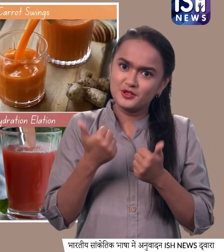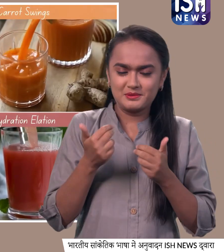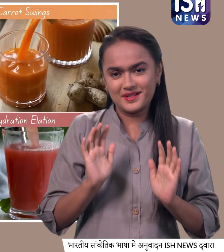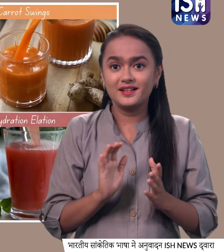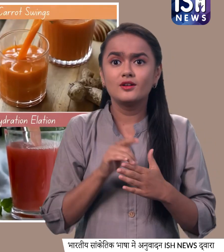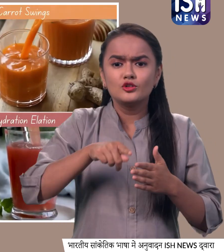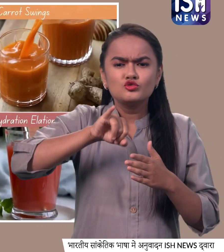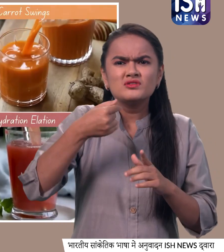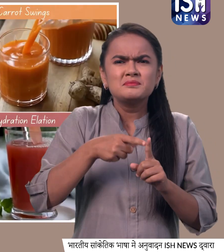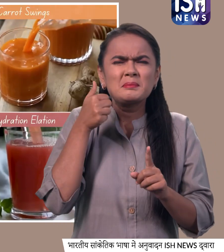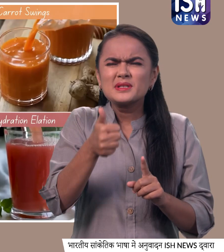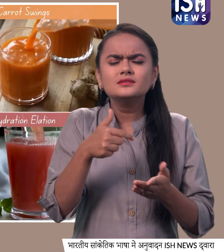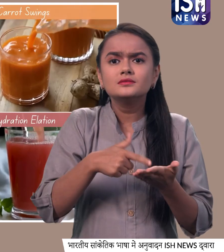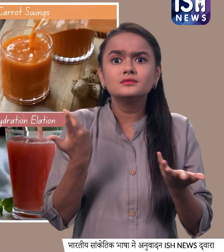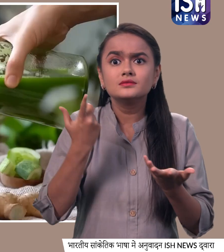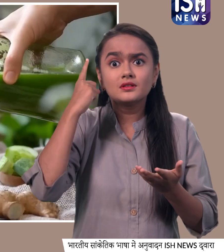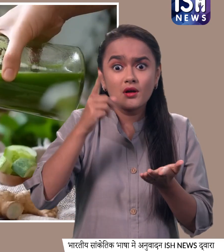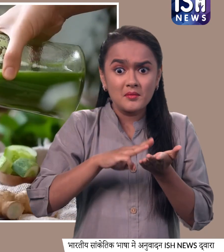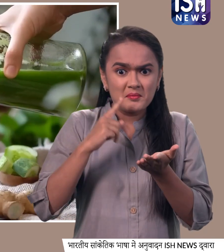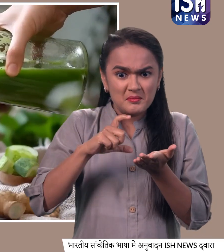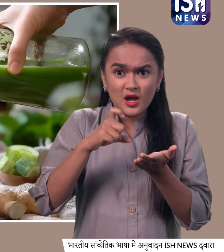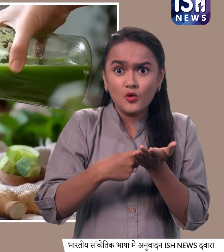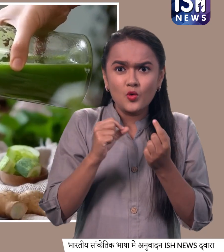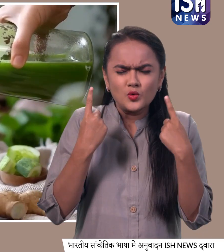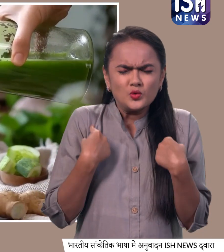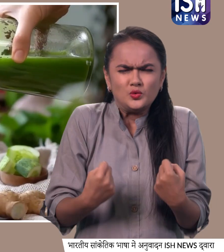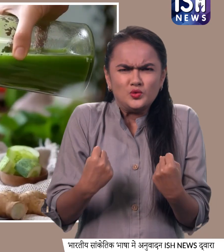What is special about juices is that they are full of micronutrients